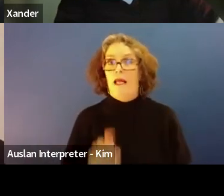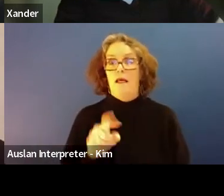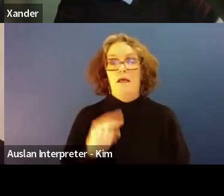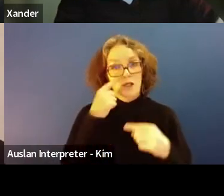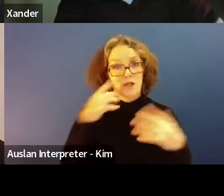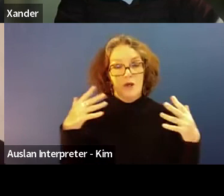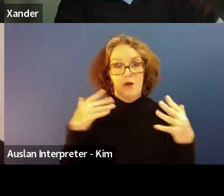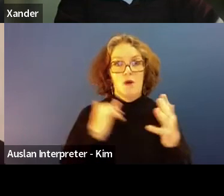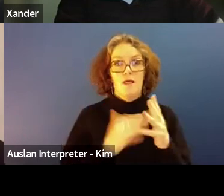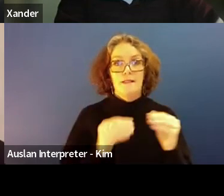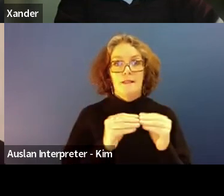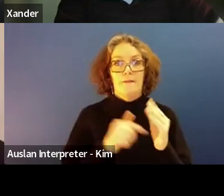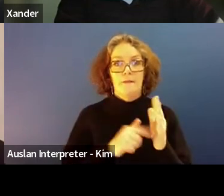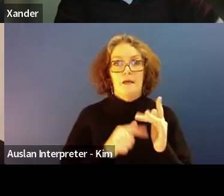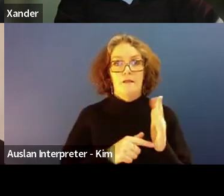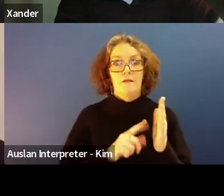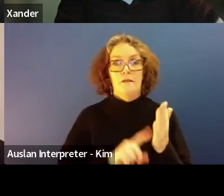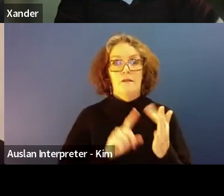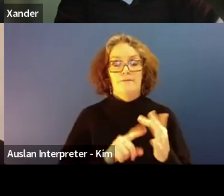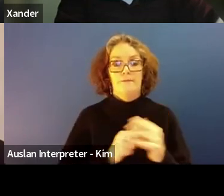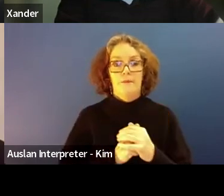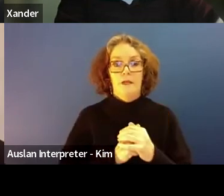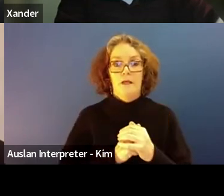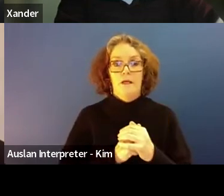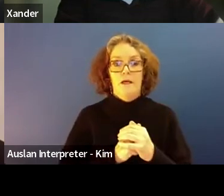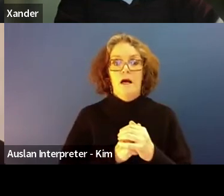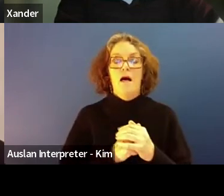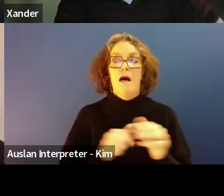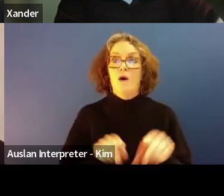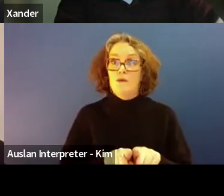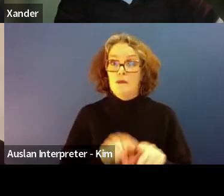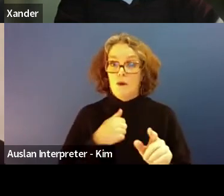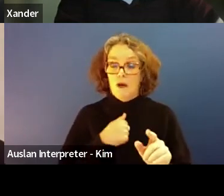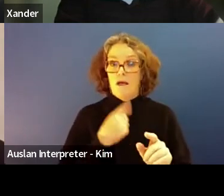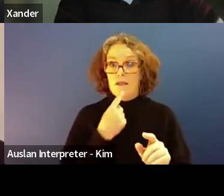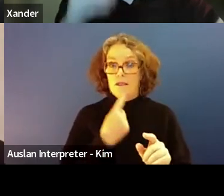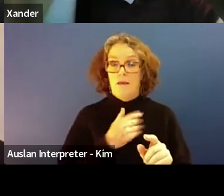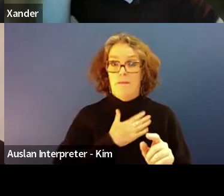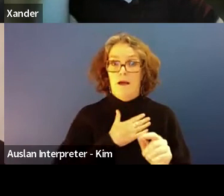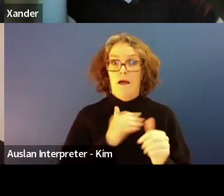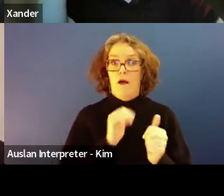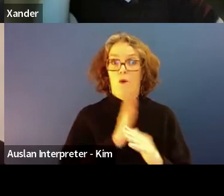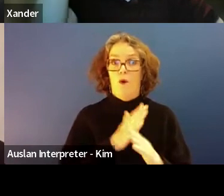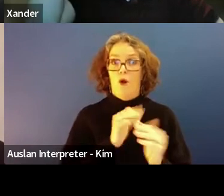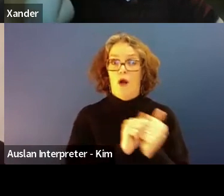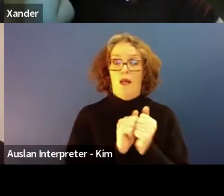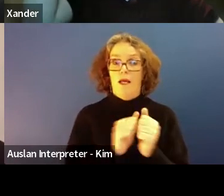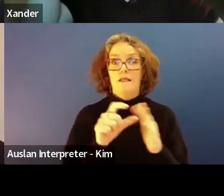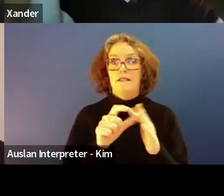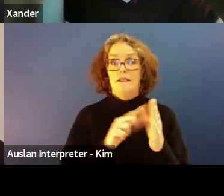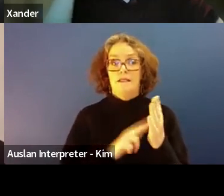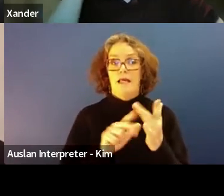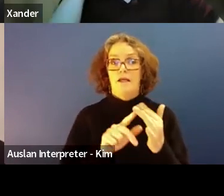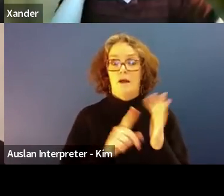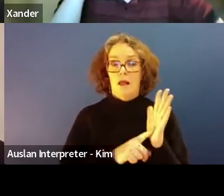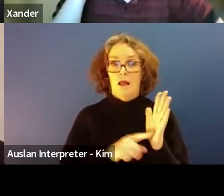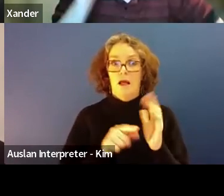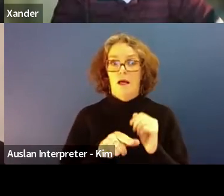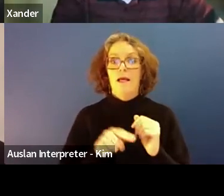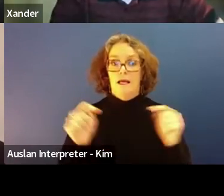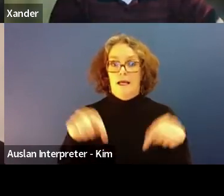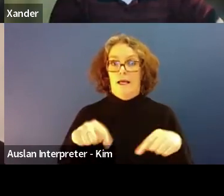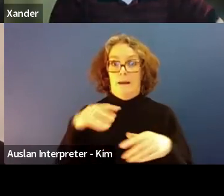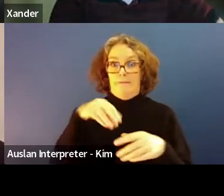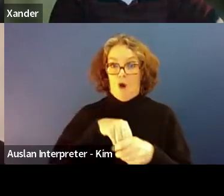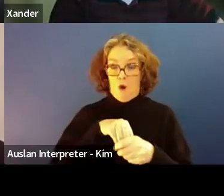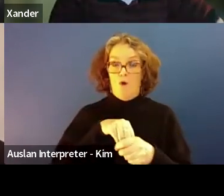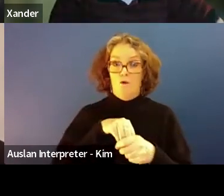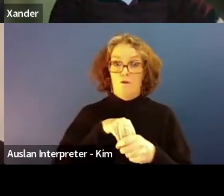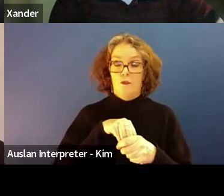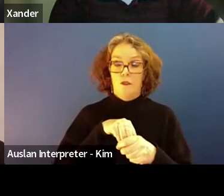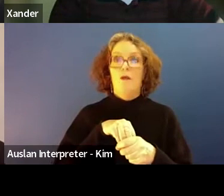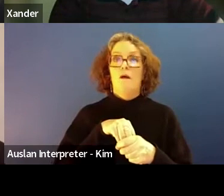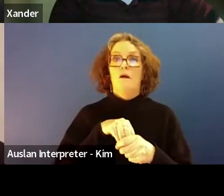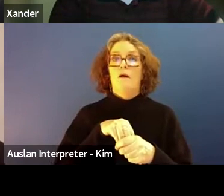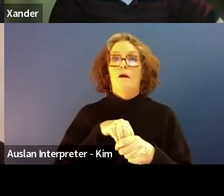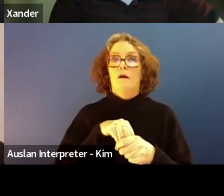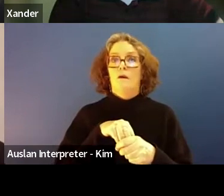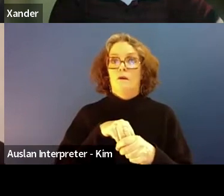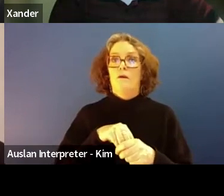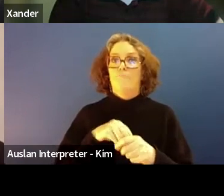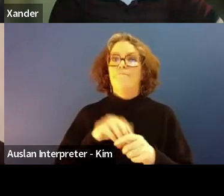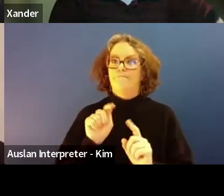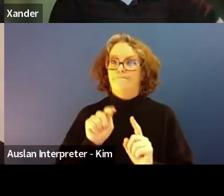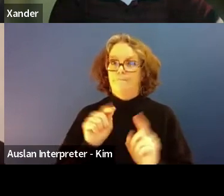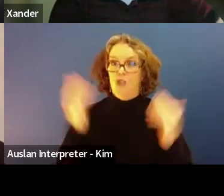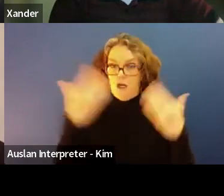One last thing I will add also do I have the floor. Is that my colleague, Daniel is also involved, whilst he's on on camera. He's also involved in the session tonight as well safety and wellbeing officer.